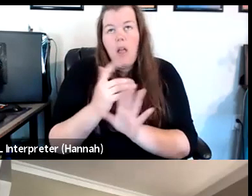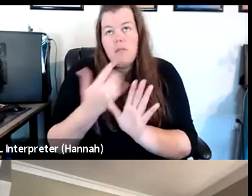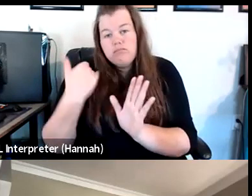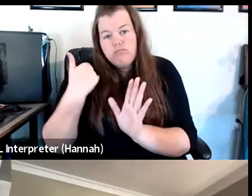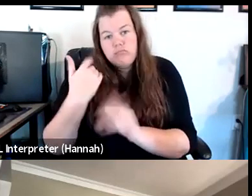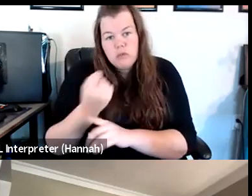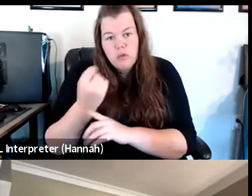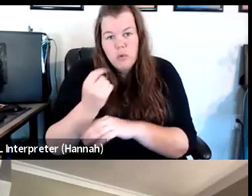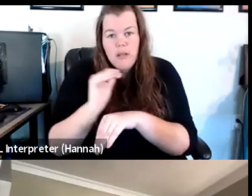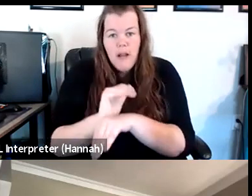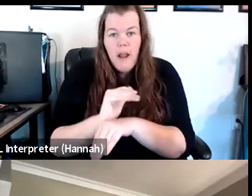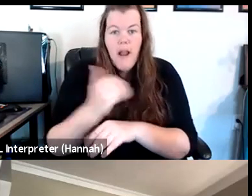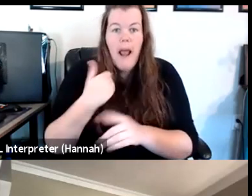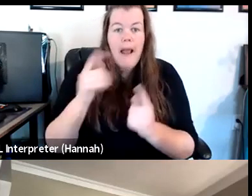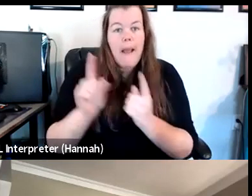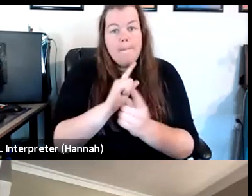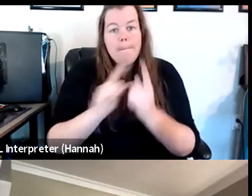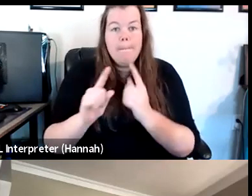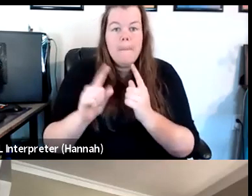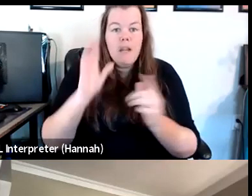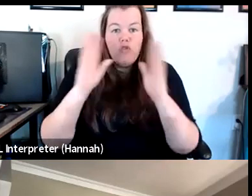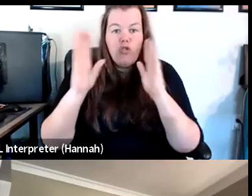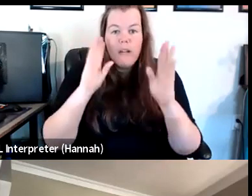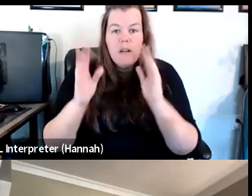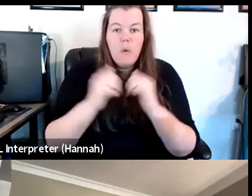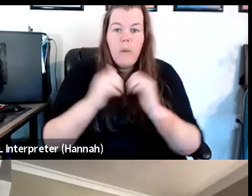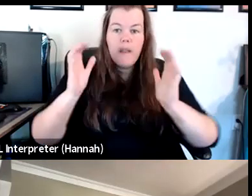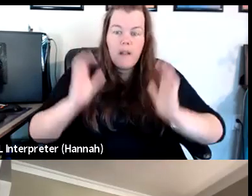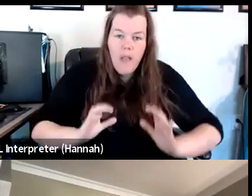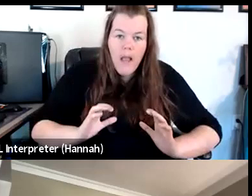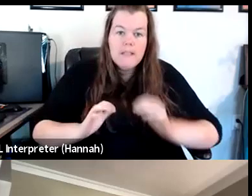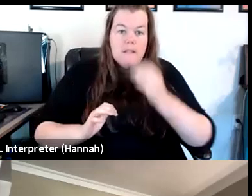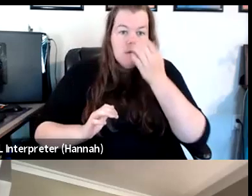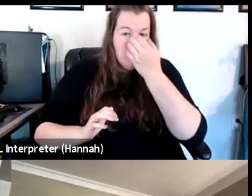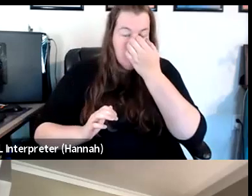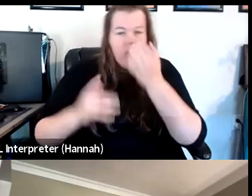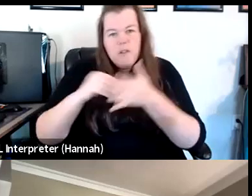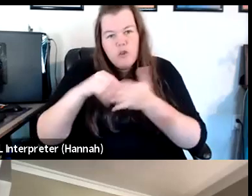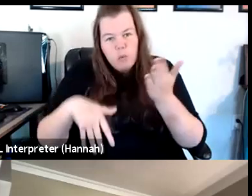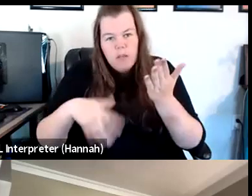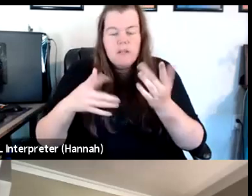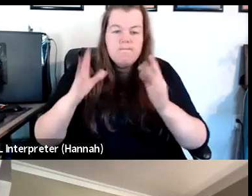uh meet and greet where we met with the client I mean we met with the students they um